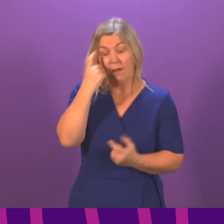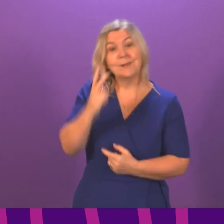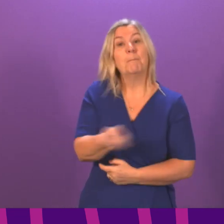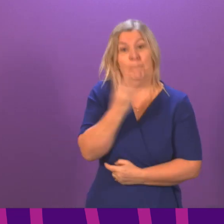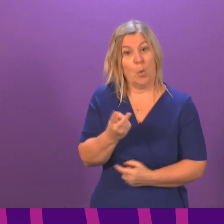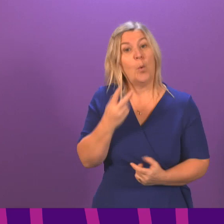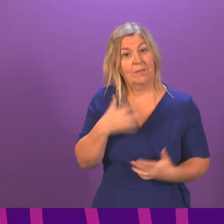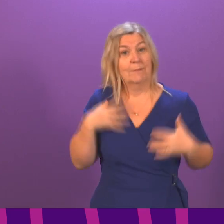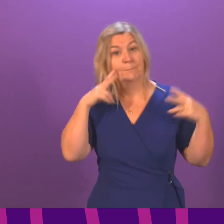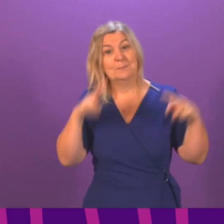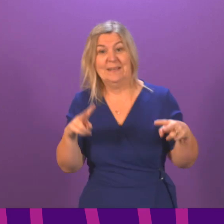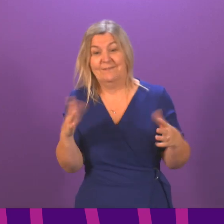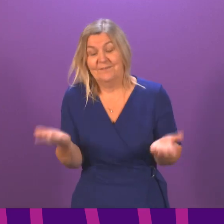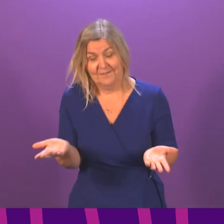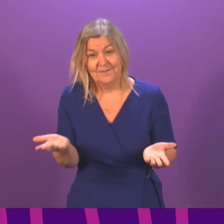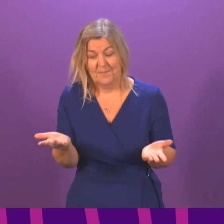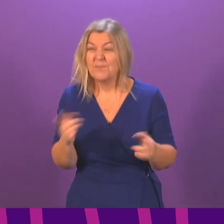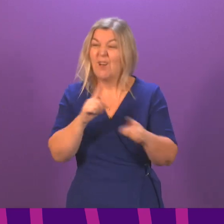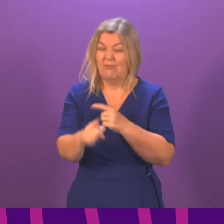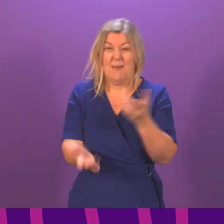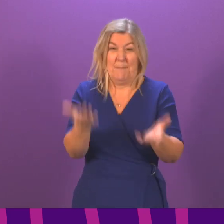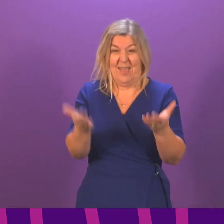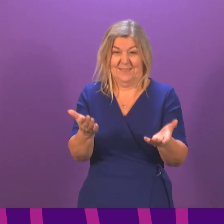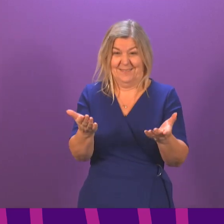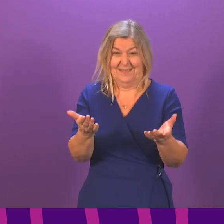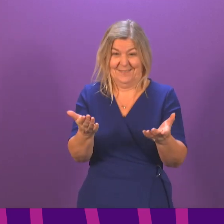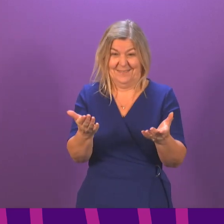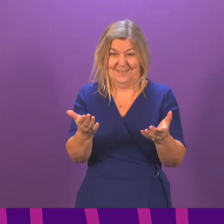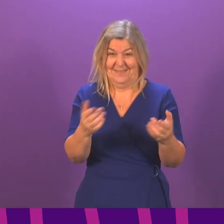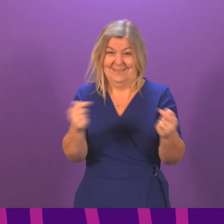to balance two conflicting priorities as best we can. We know that some people will come